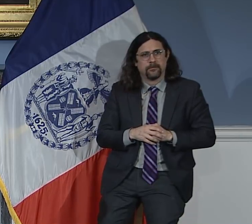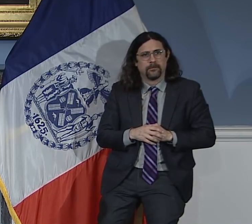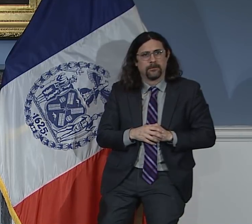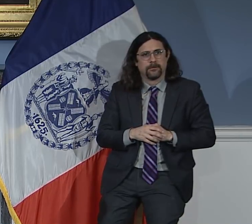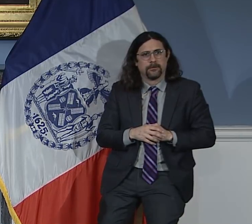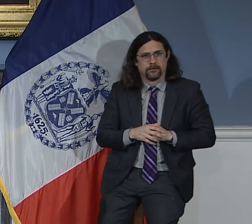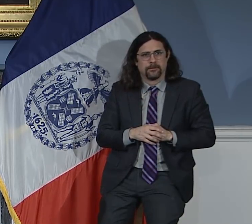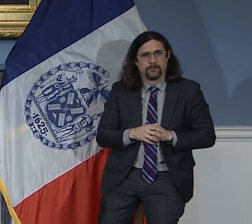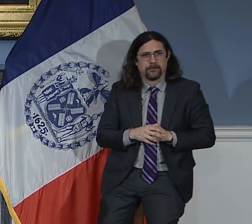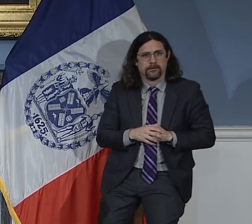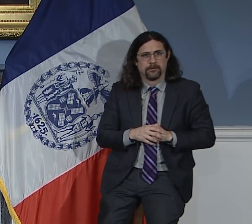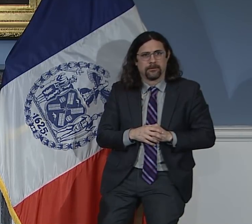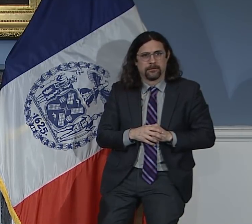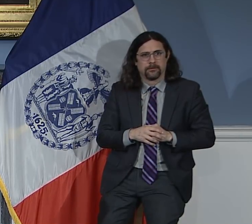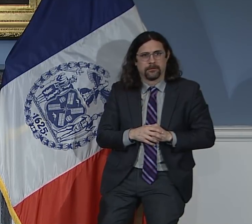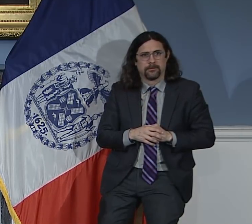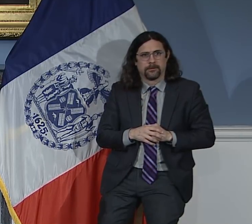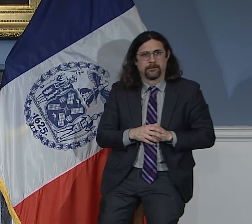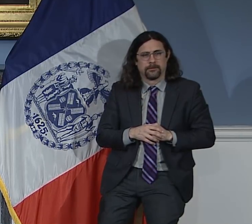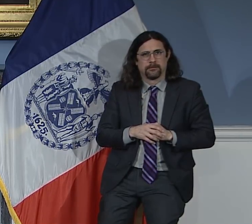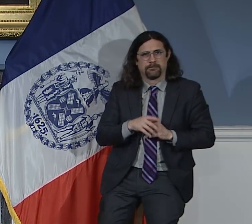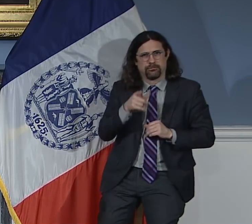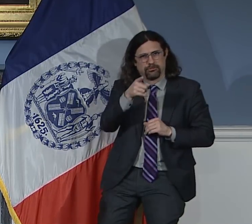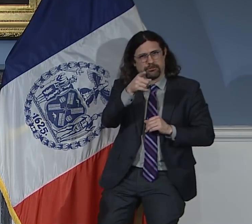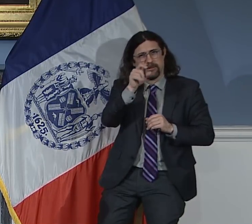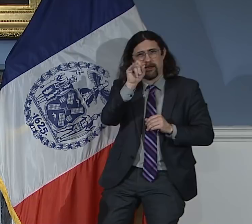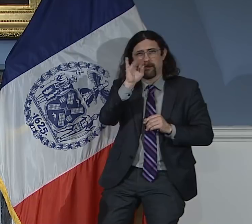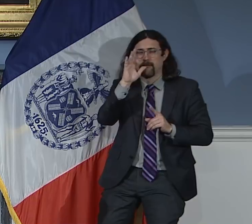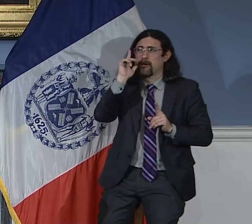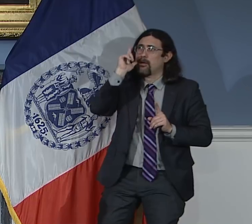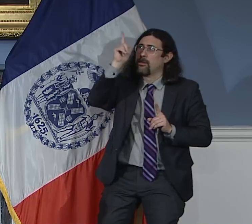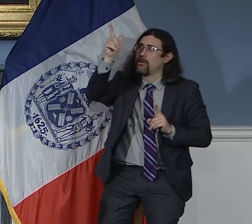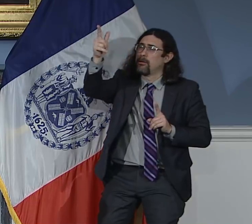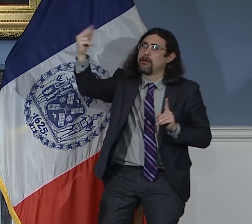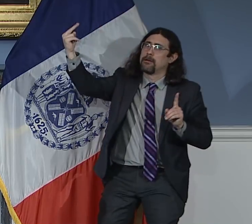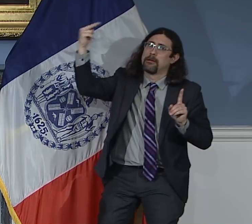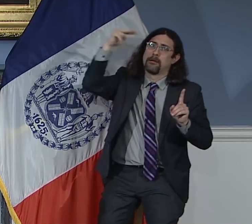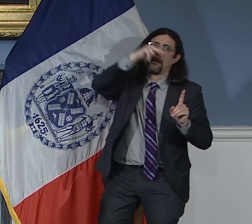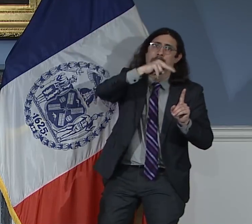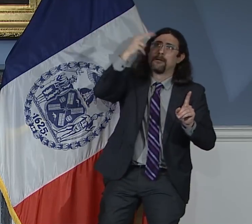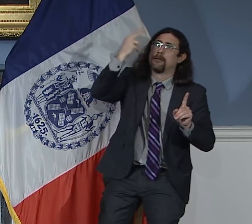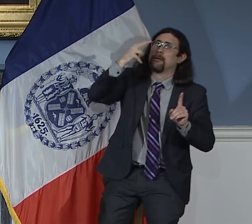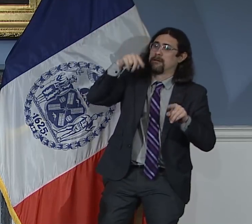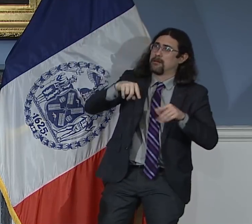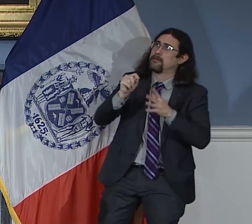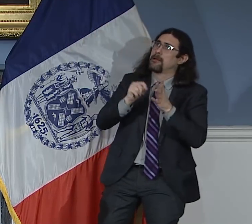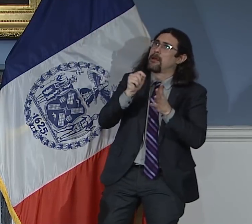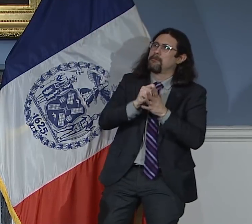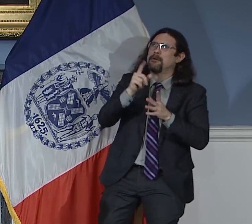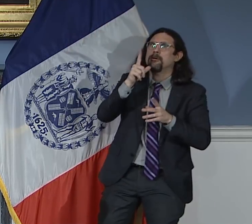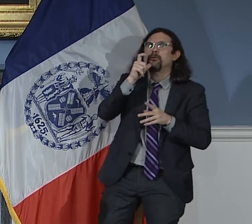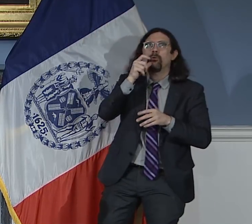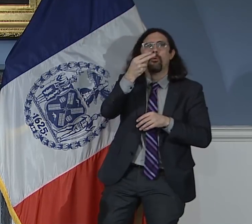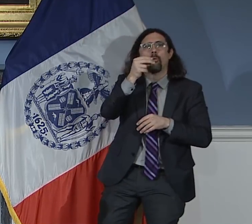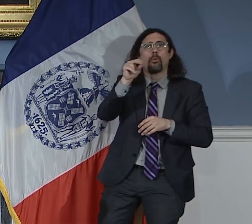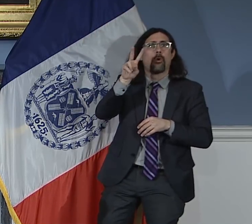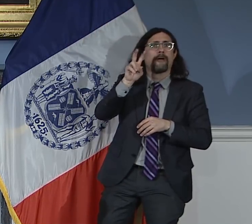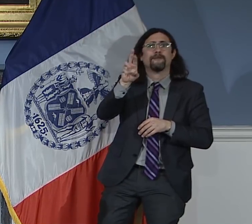PALLRAEL. PRESIDENT TRUMP, RIGHT NOW, YOU ARE THE HERBERT HOOVER OF YOUR GENERATION. YOU ARE WATCHING AND WAITING AND